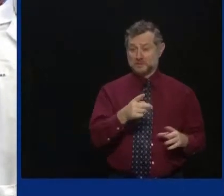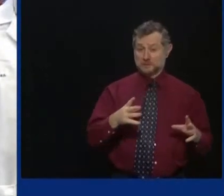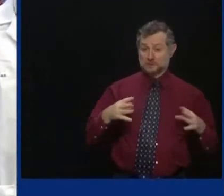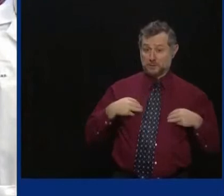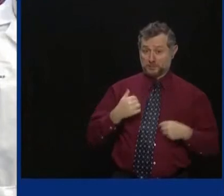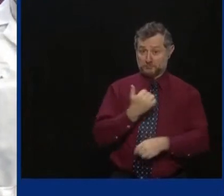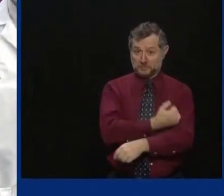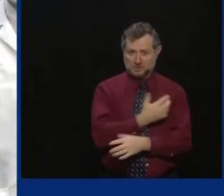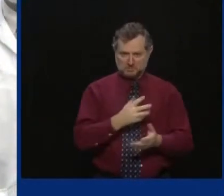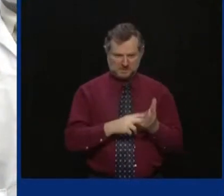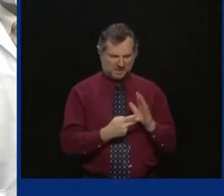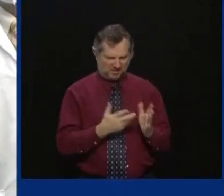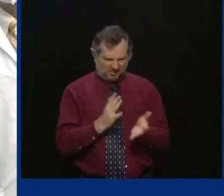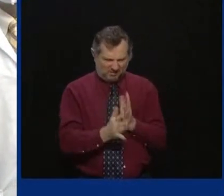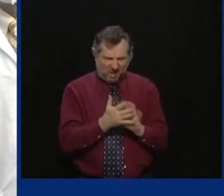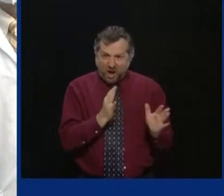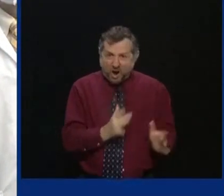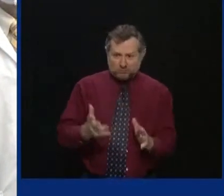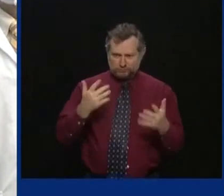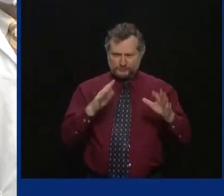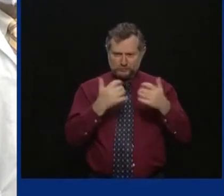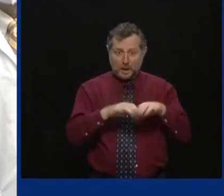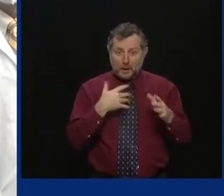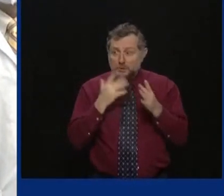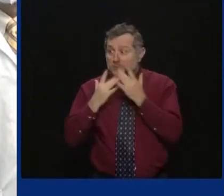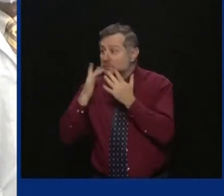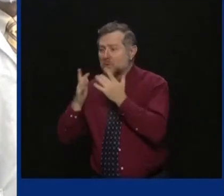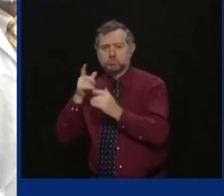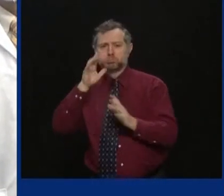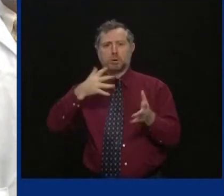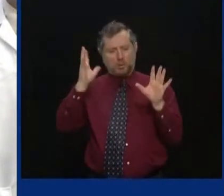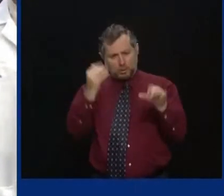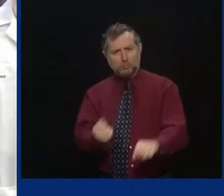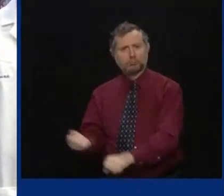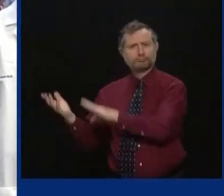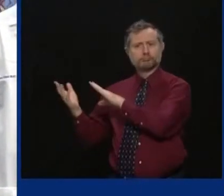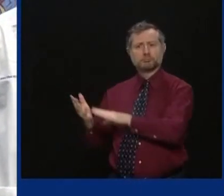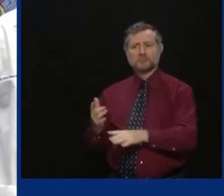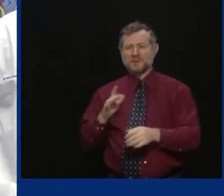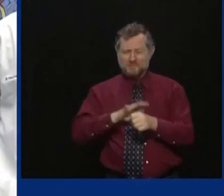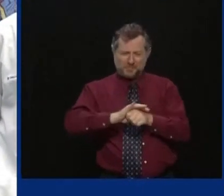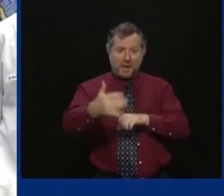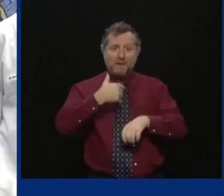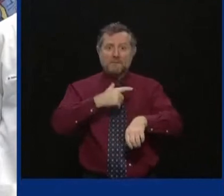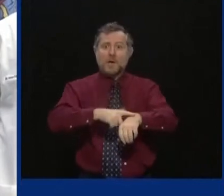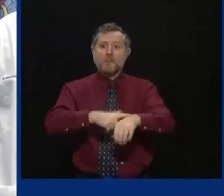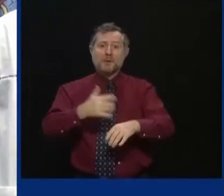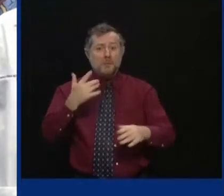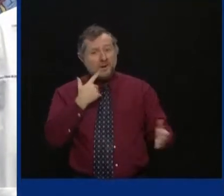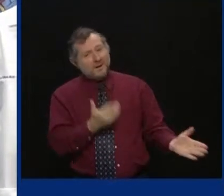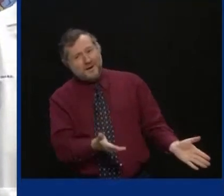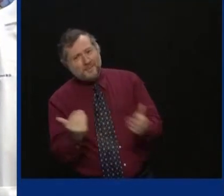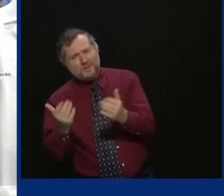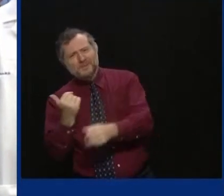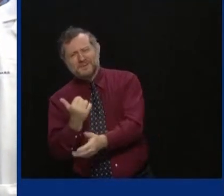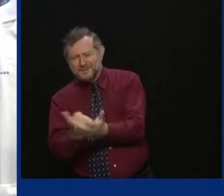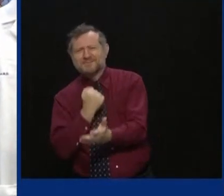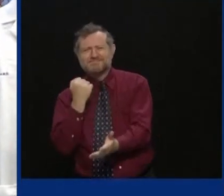ANTICIPATION OF WHAT I CALL A PREVENTIBLE STAFFING SHORTAGE.